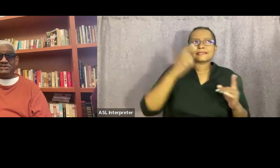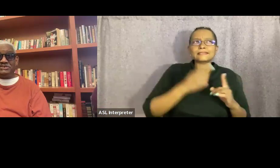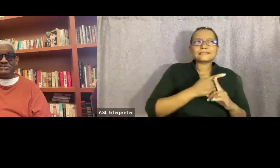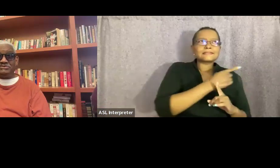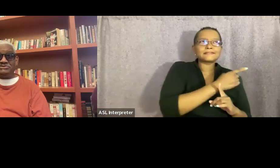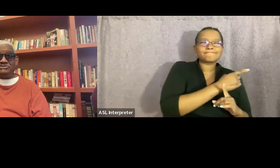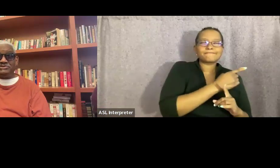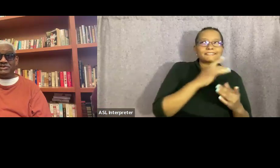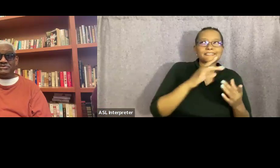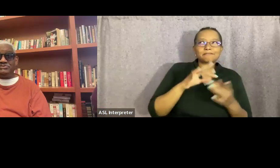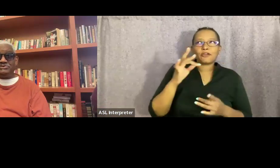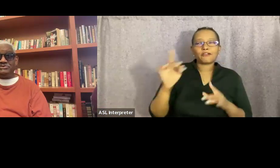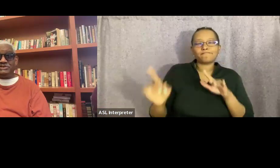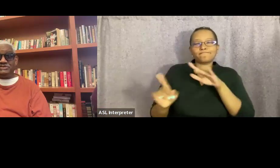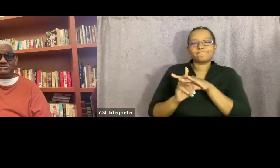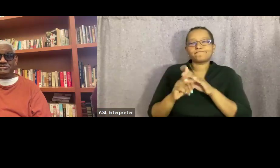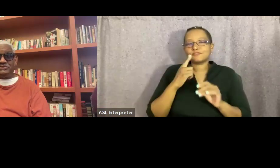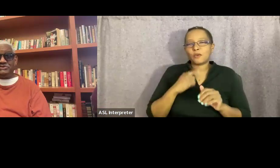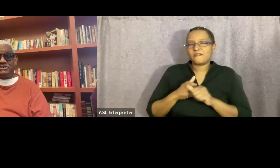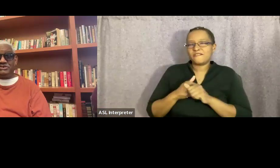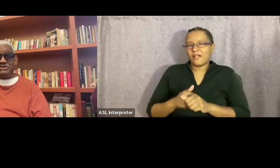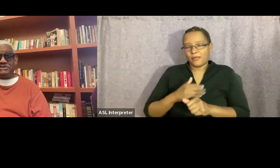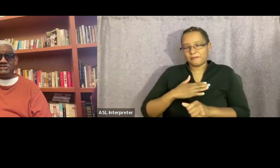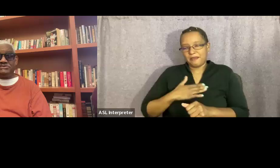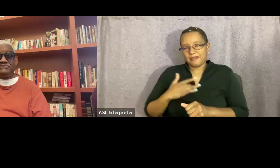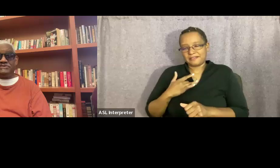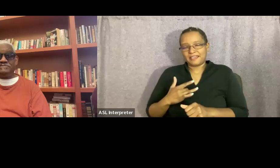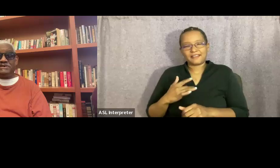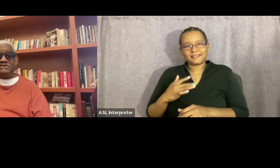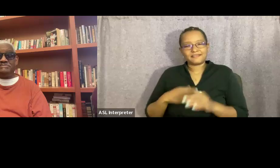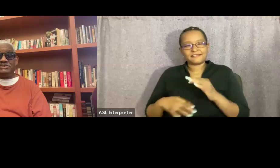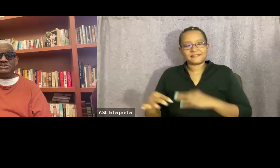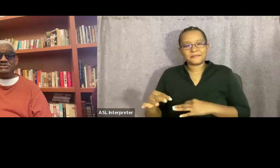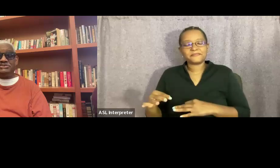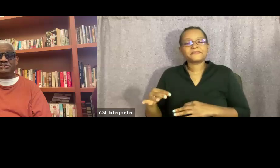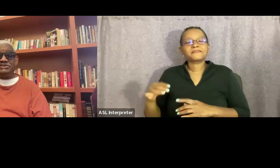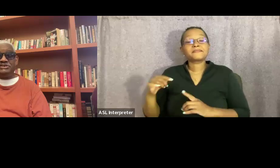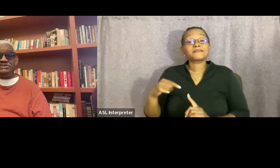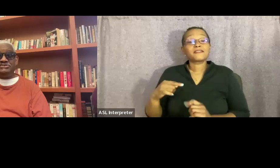and said no, do it the way you are going to do it. The first part of this meditation